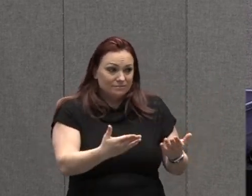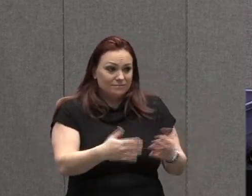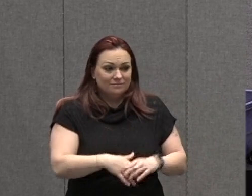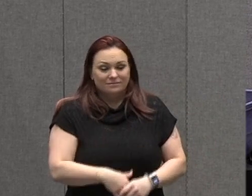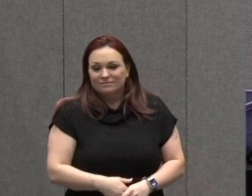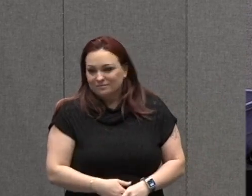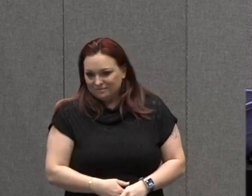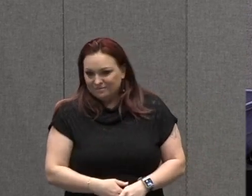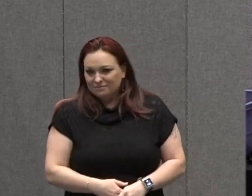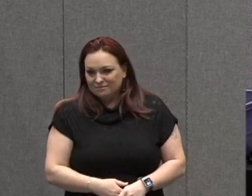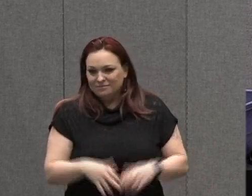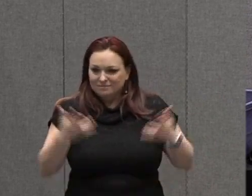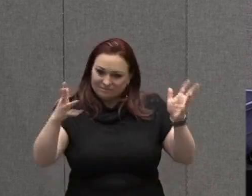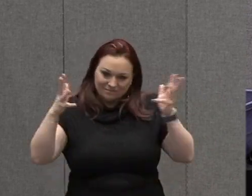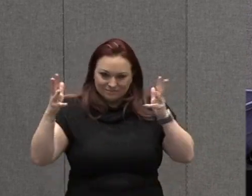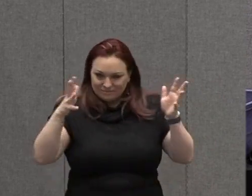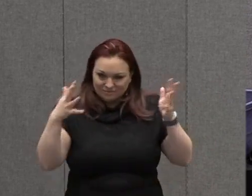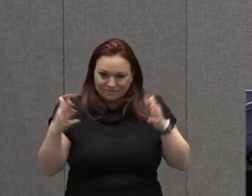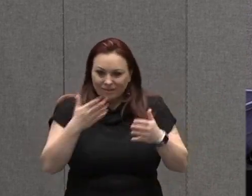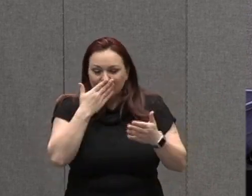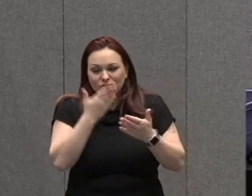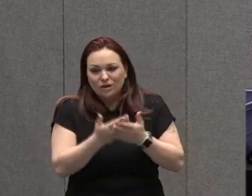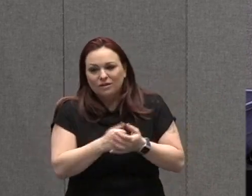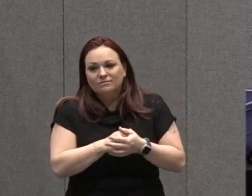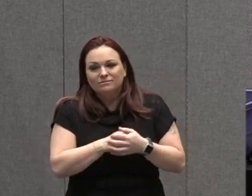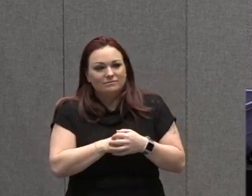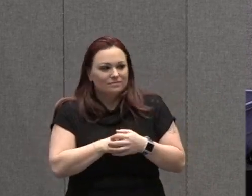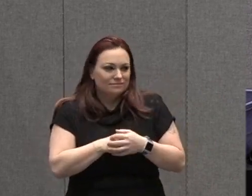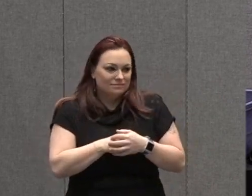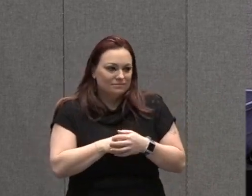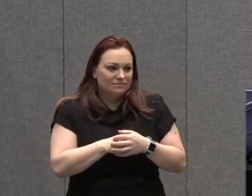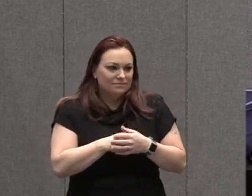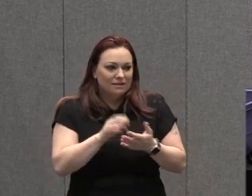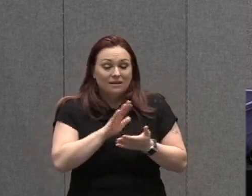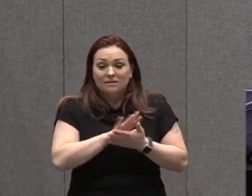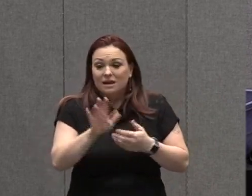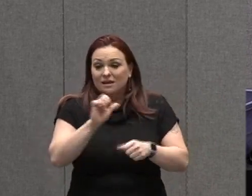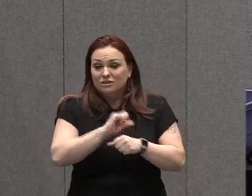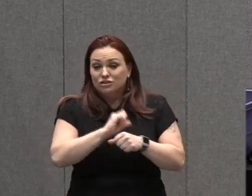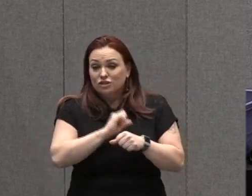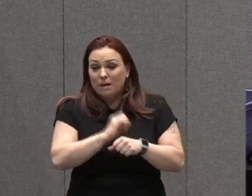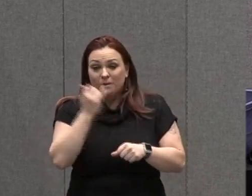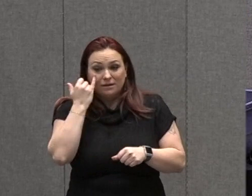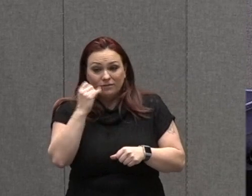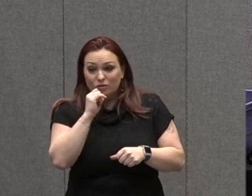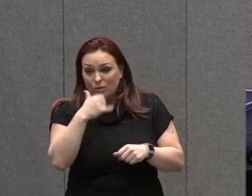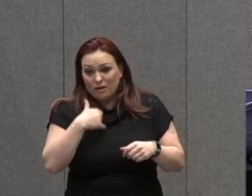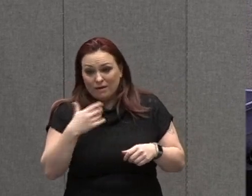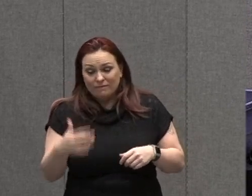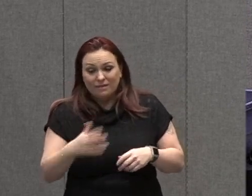Oh sorry I kept going! - That was good! Nice job! And if you don't have this kind of instrument,